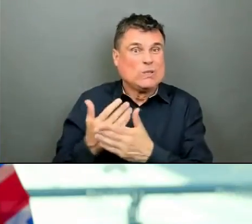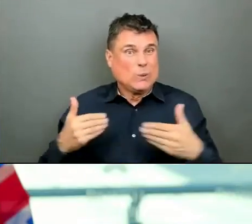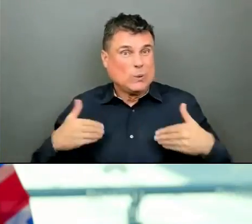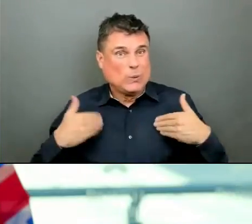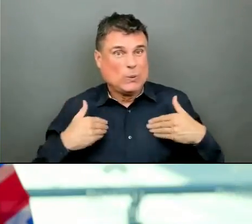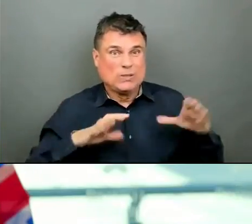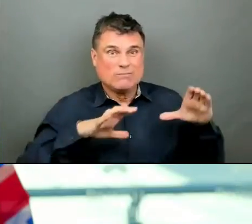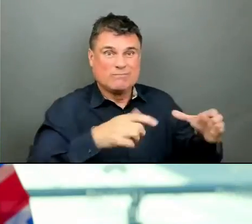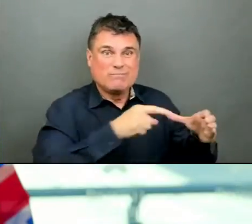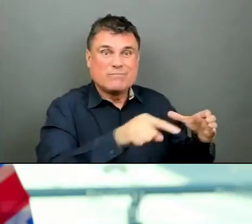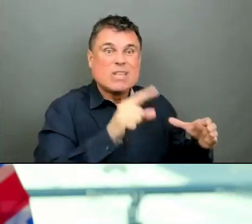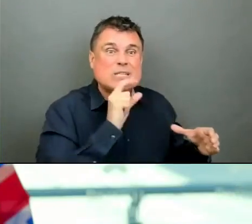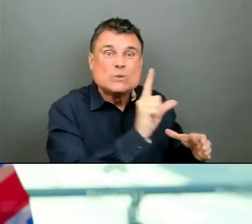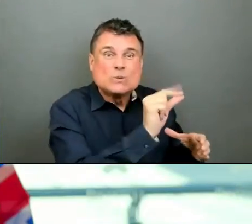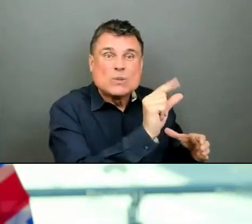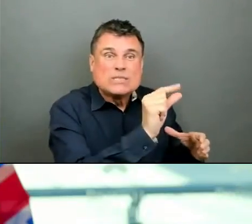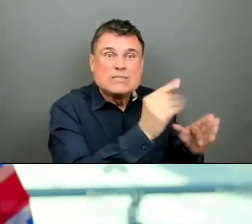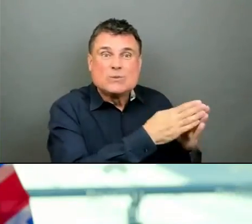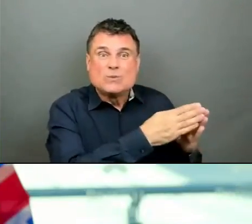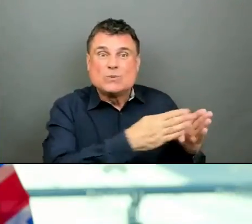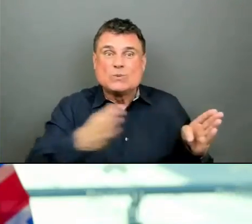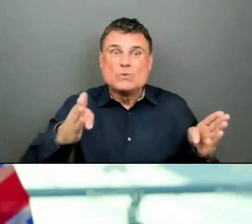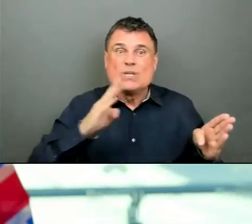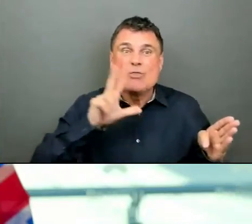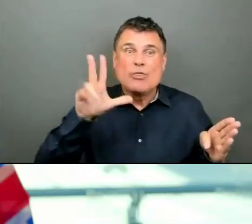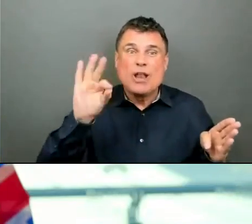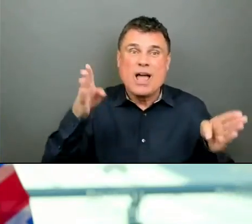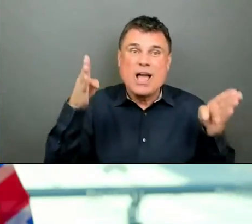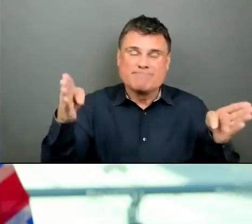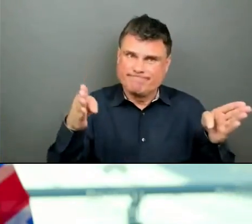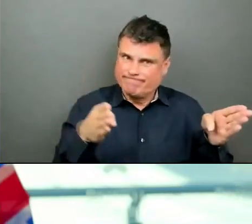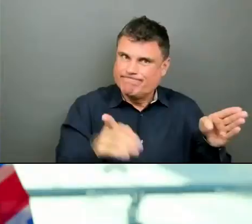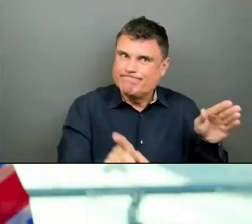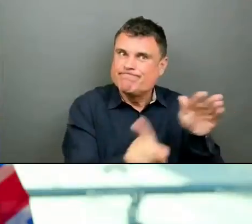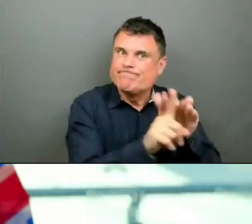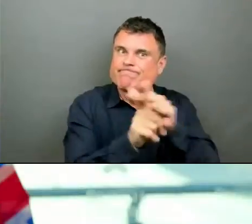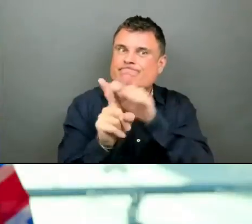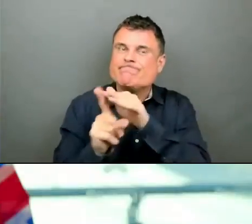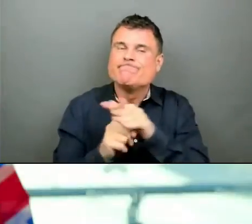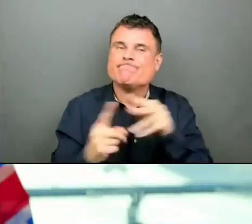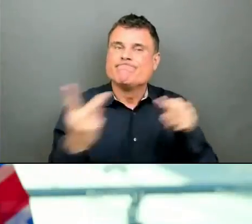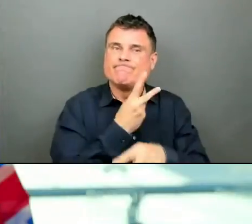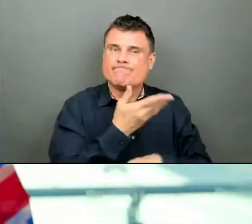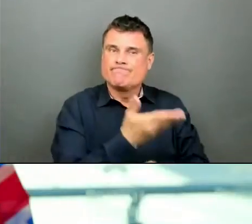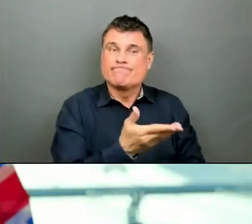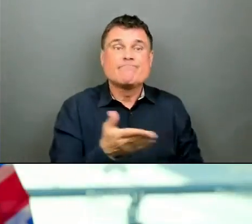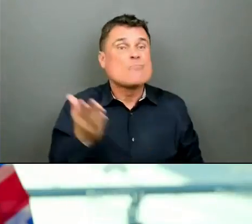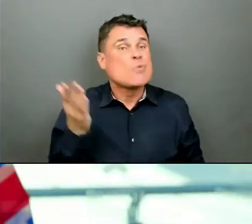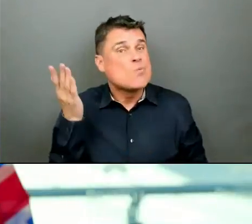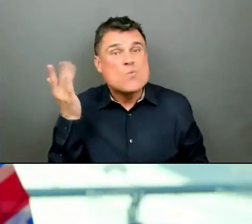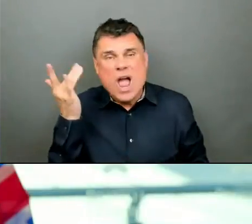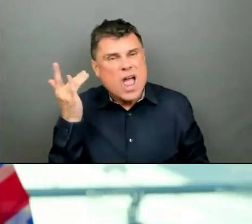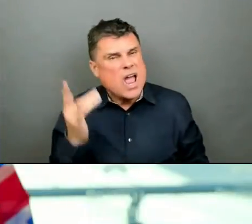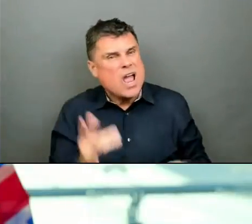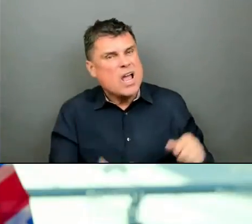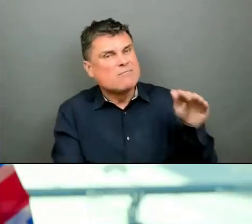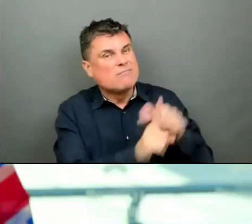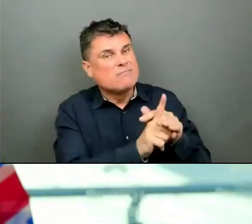year age group, and much of it is being driven by our social interactions and then amplified in places like workplaces.